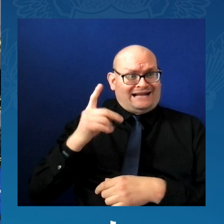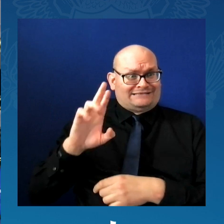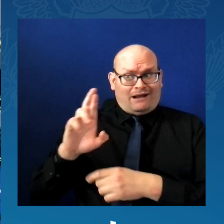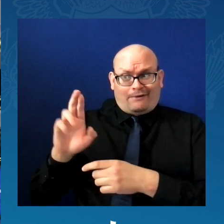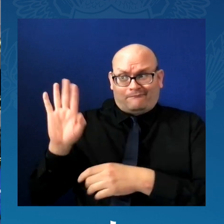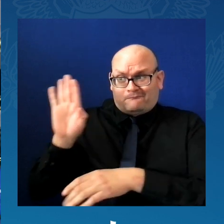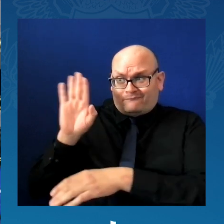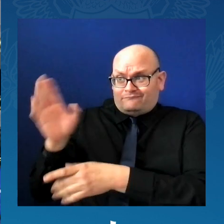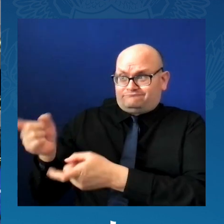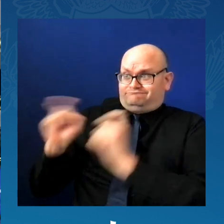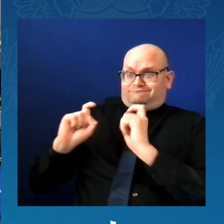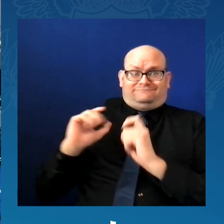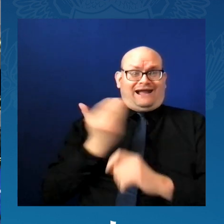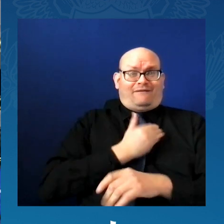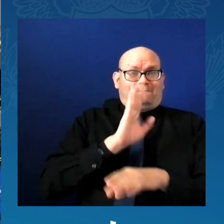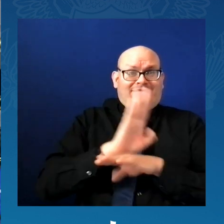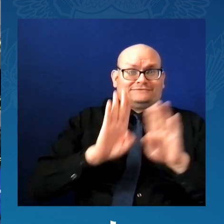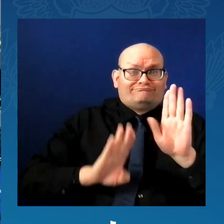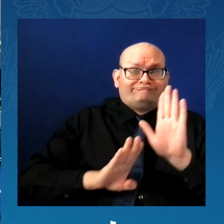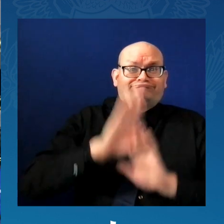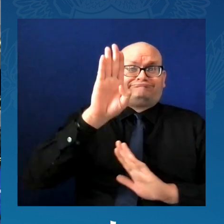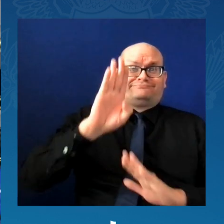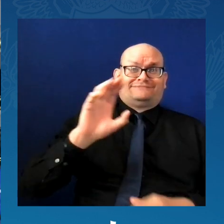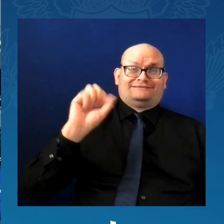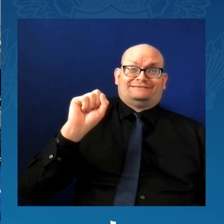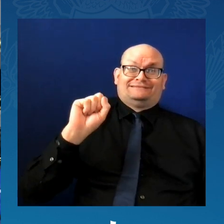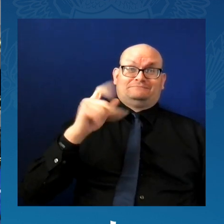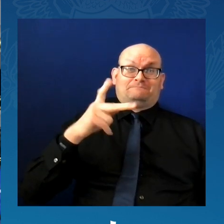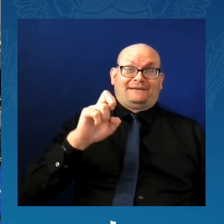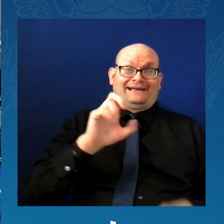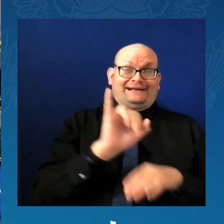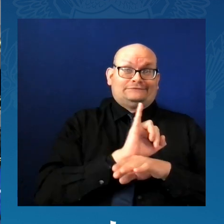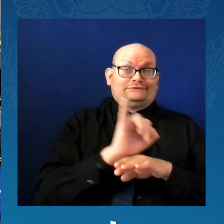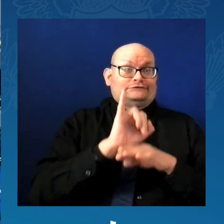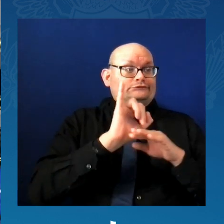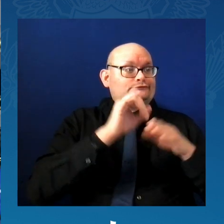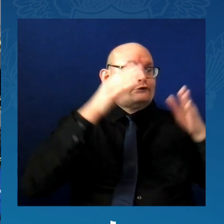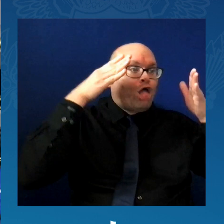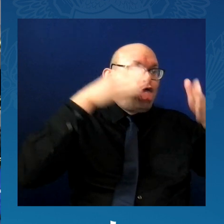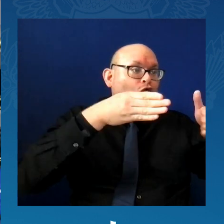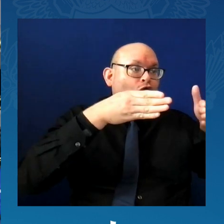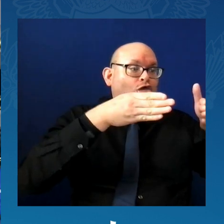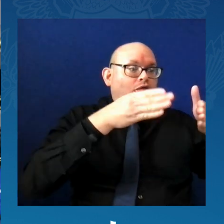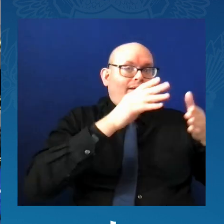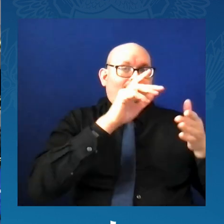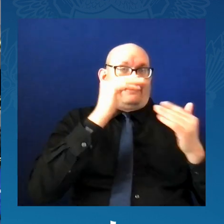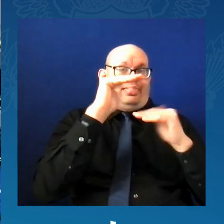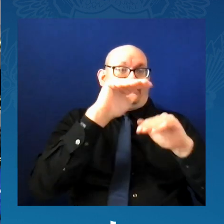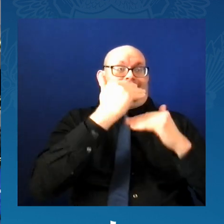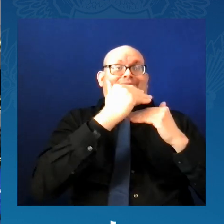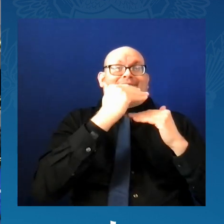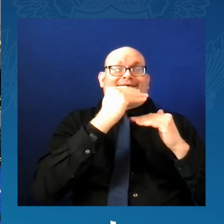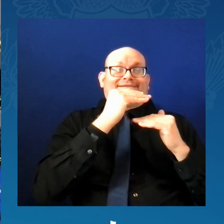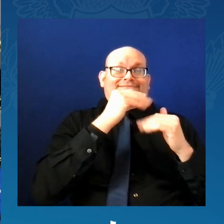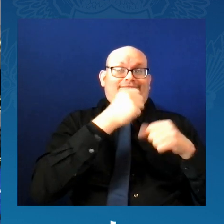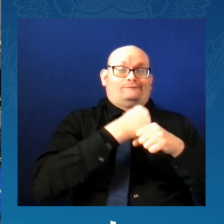is going to continue to enable national security, creating economic opportunity and drive innovation,